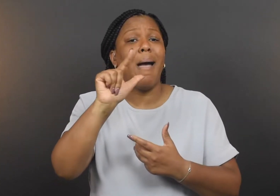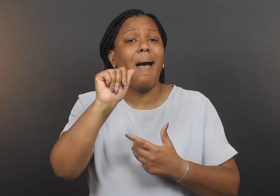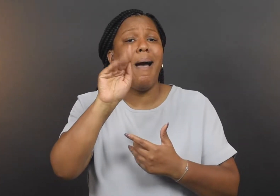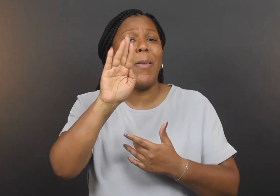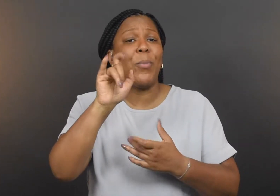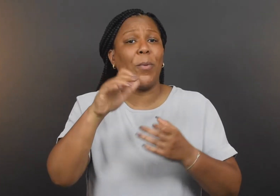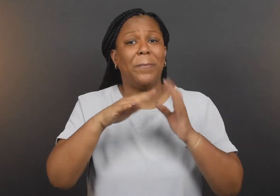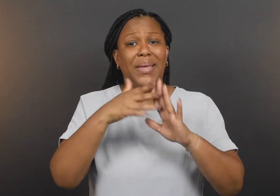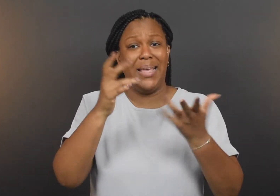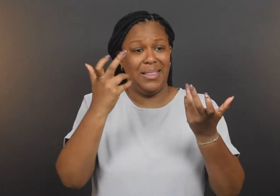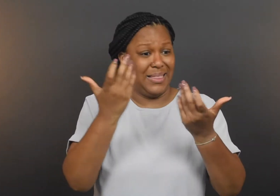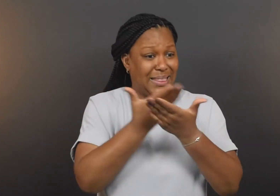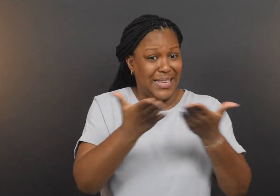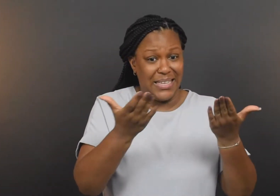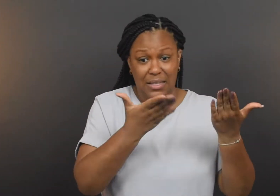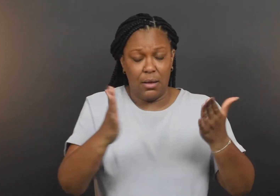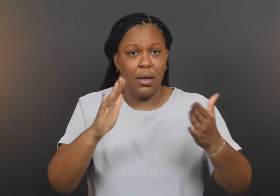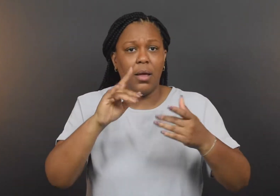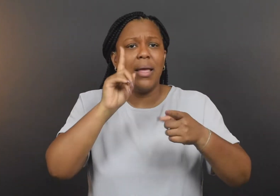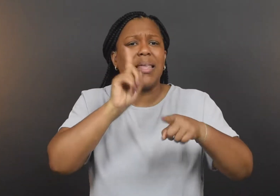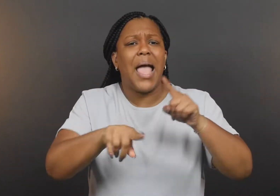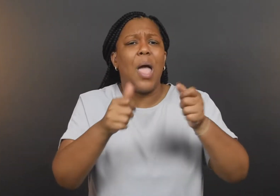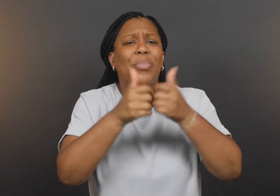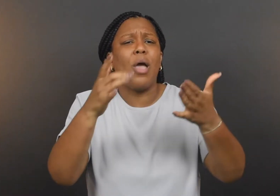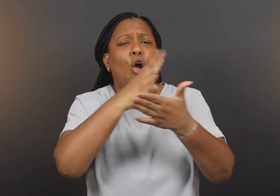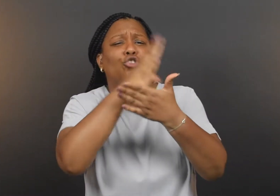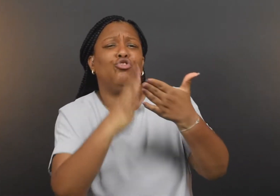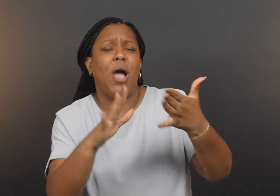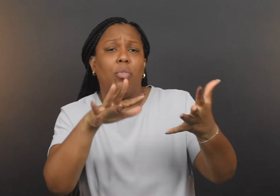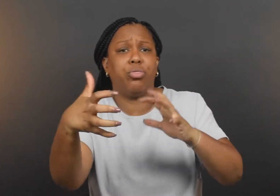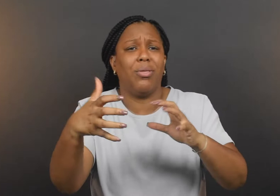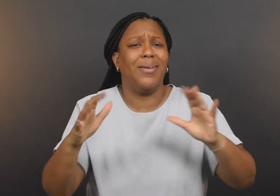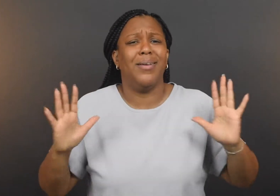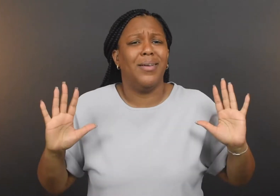They’re always changing,” she says. “You need to be flexible, and not rigid.”